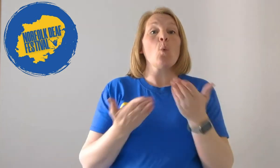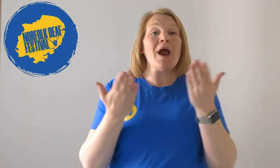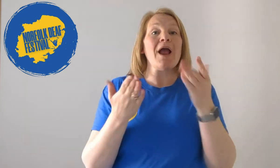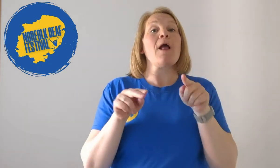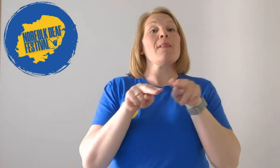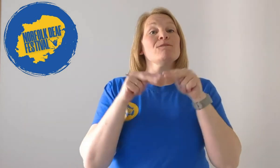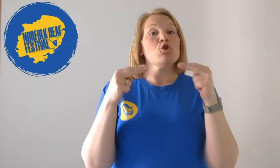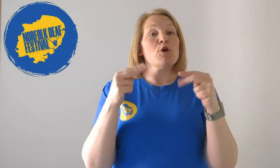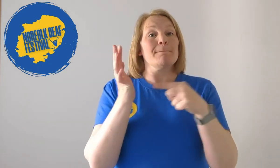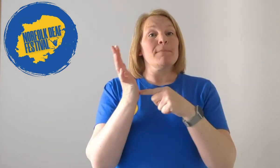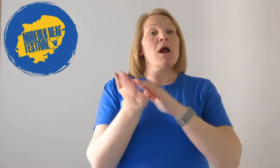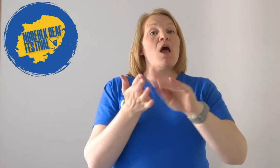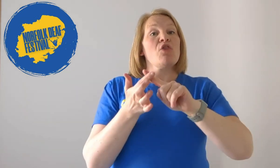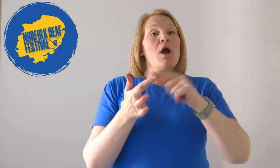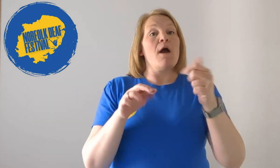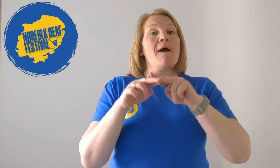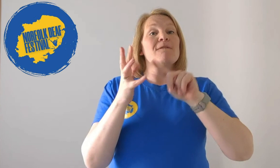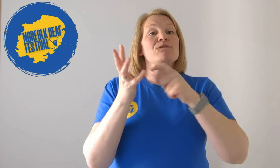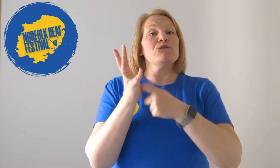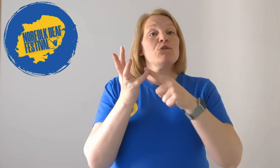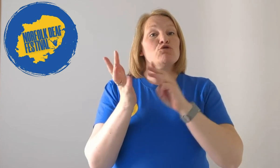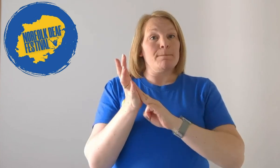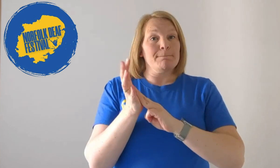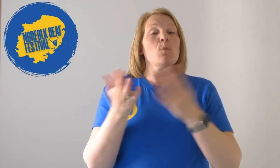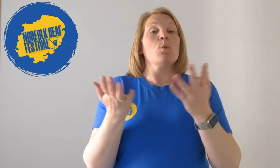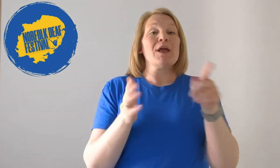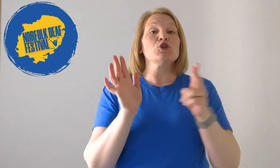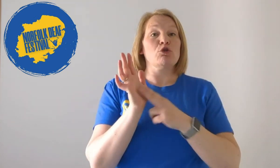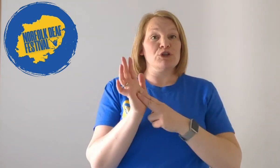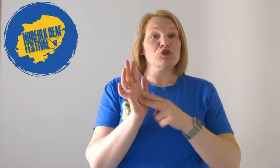at The Forum in Norwich.